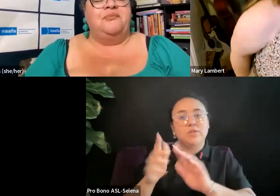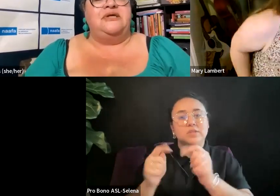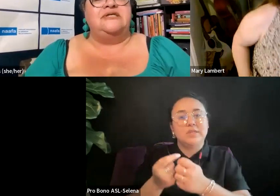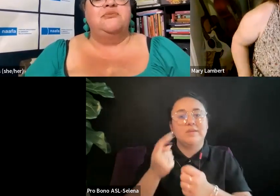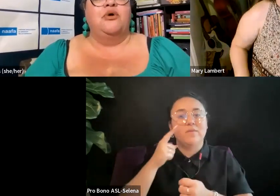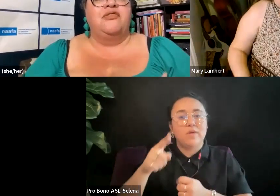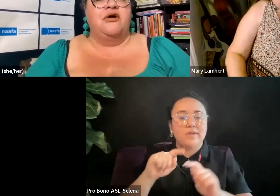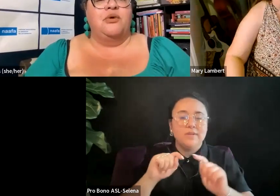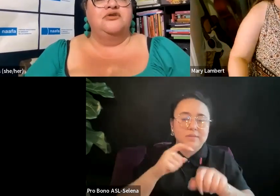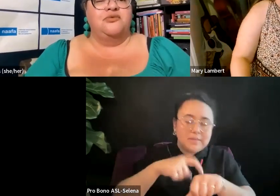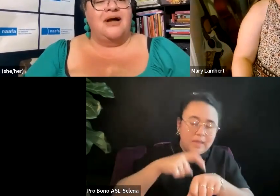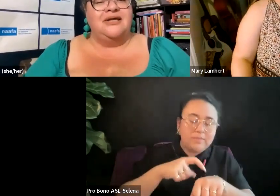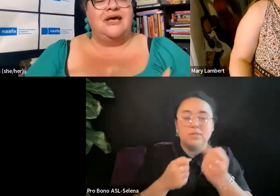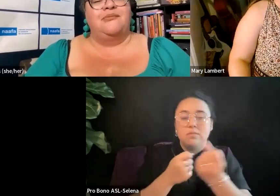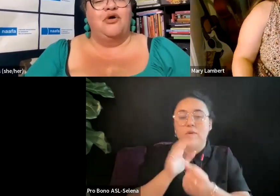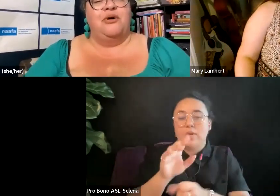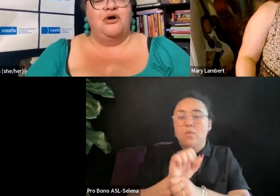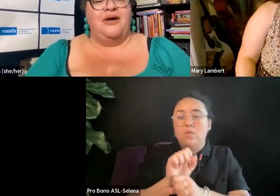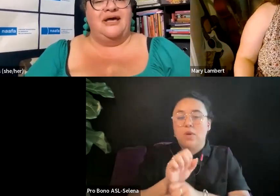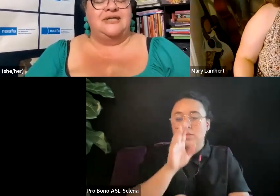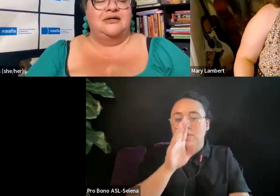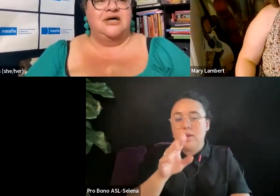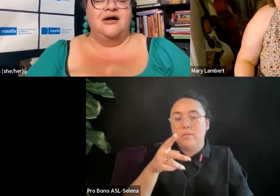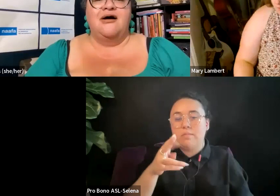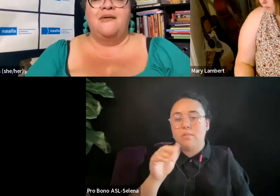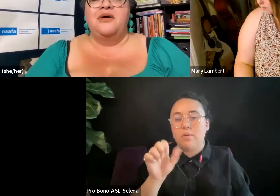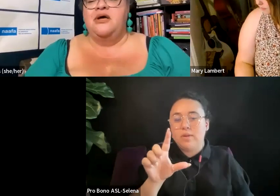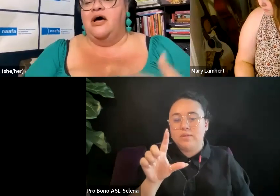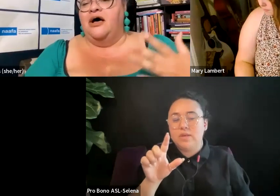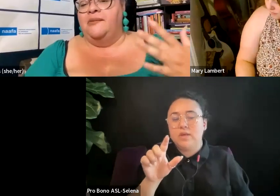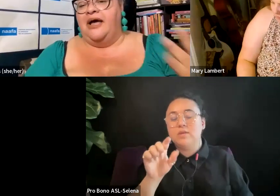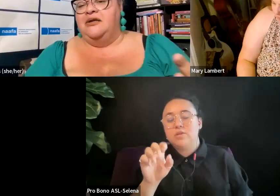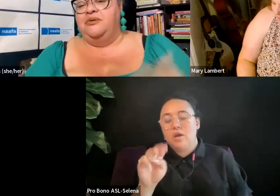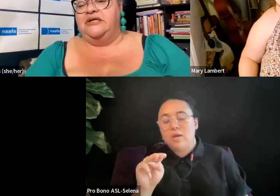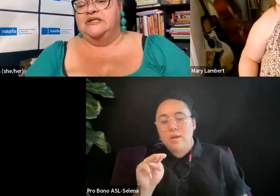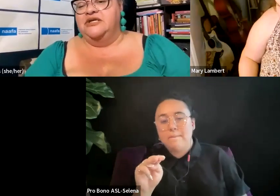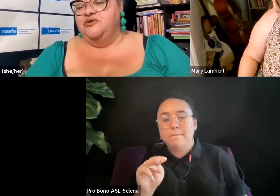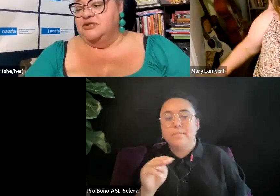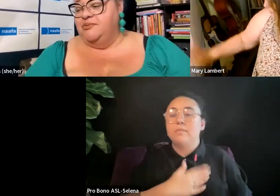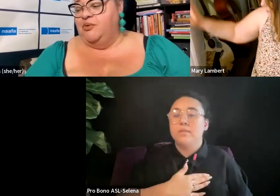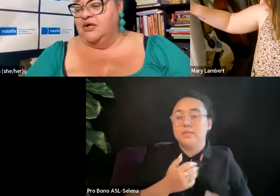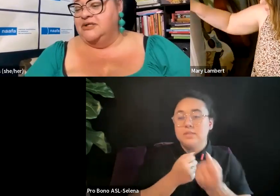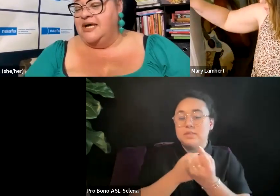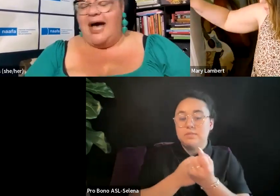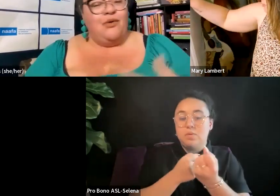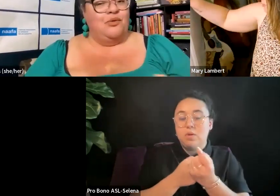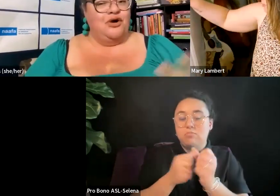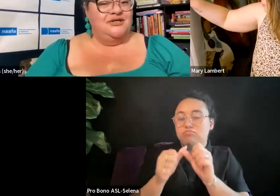Please support their work directly at probonoASL.com and please continue to support our work